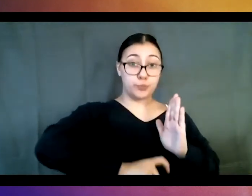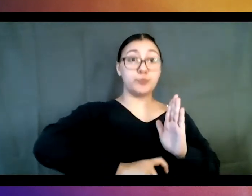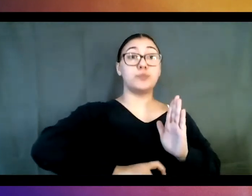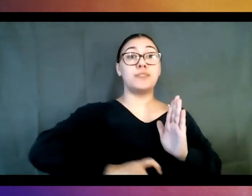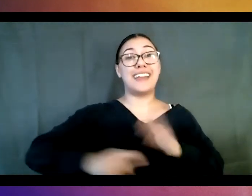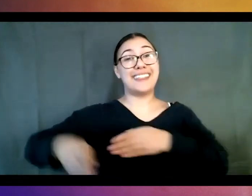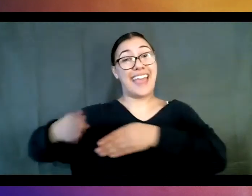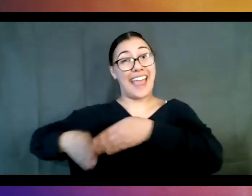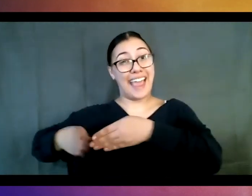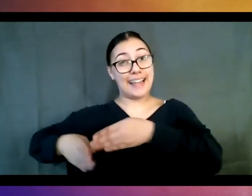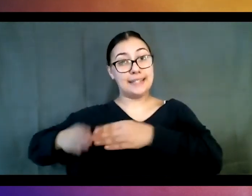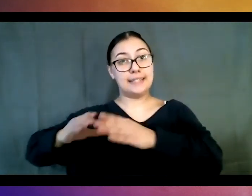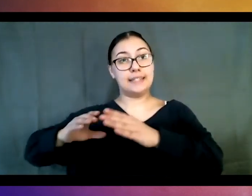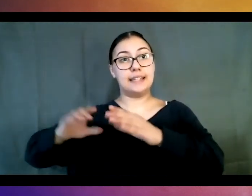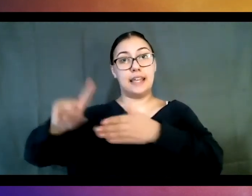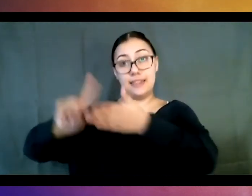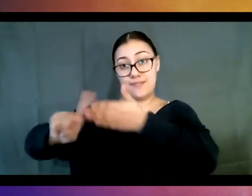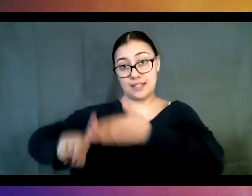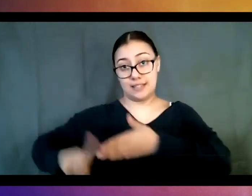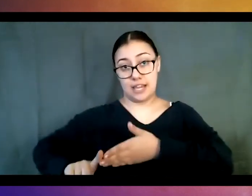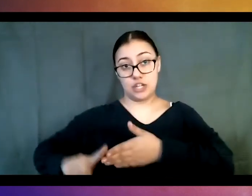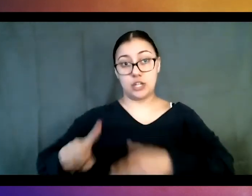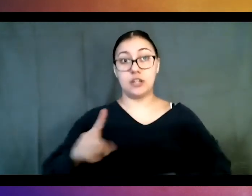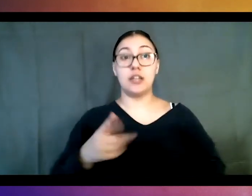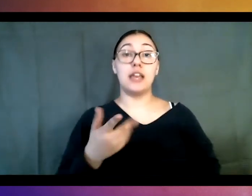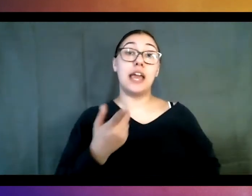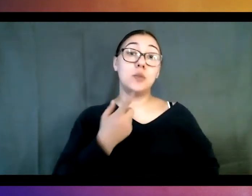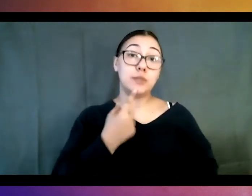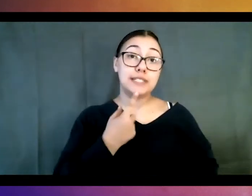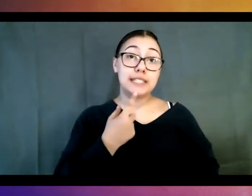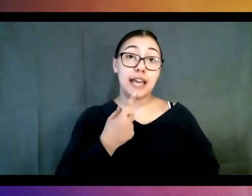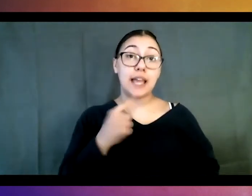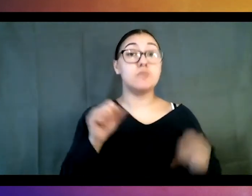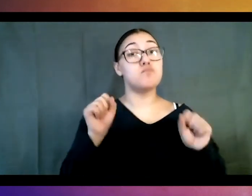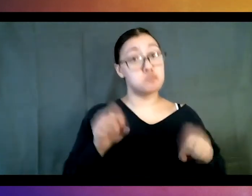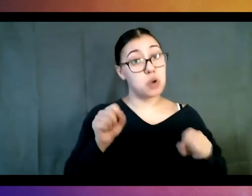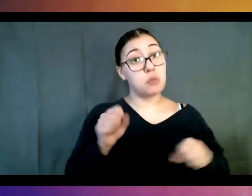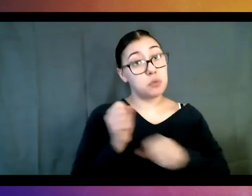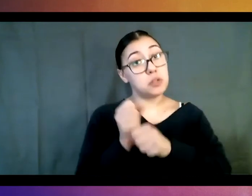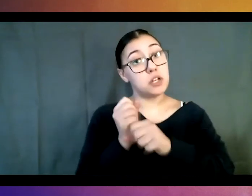as to probable cause or lack of probable cause that discrimination occurred.